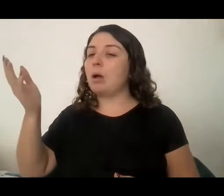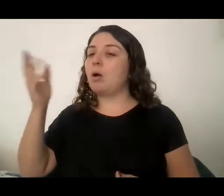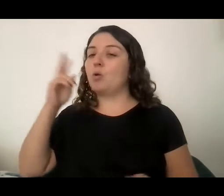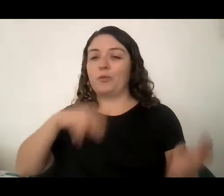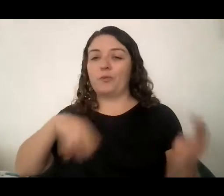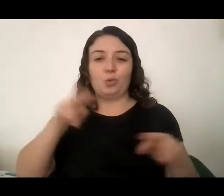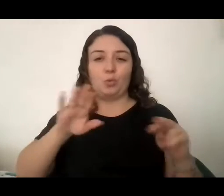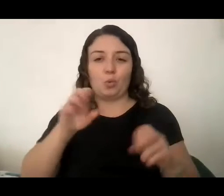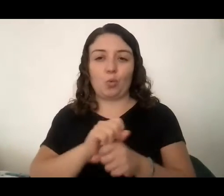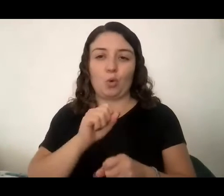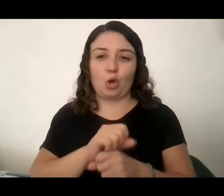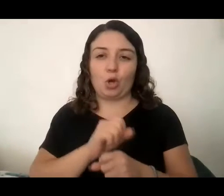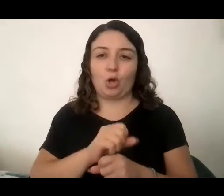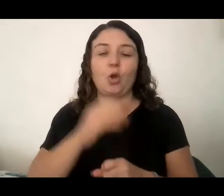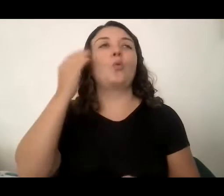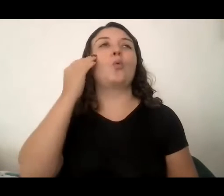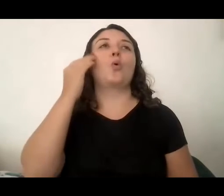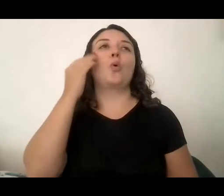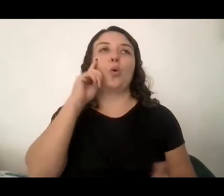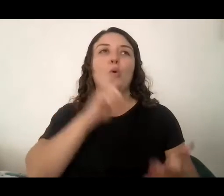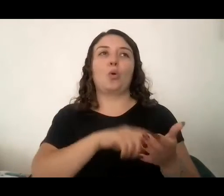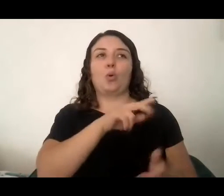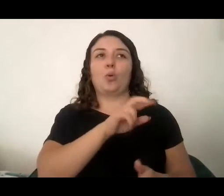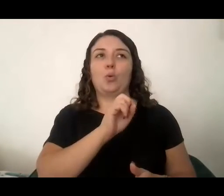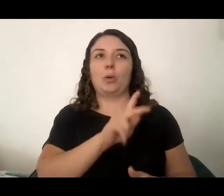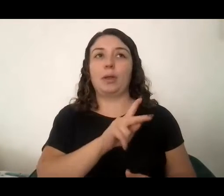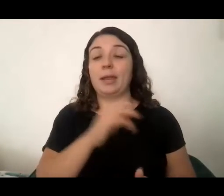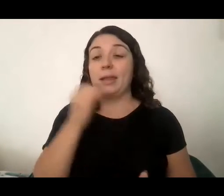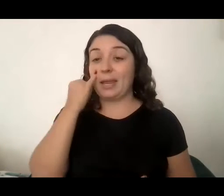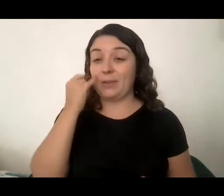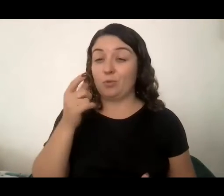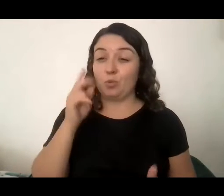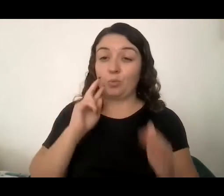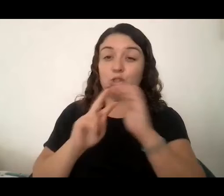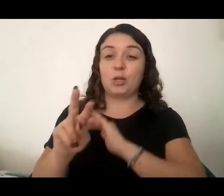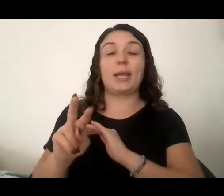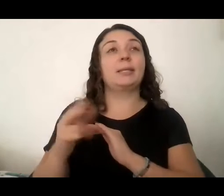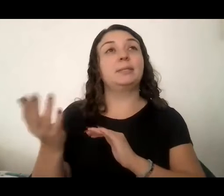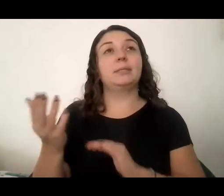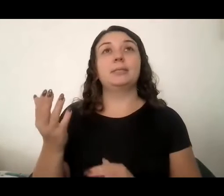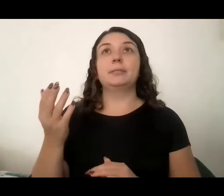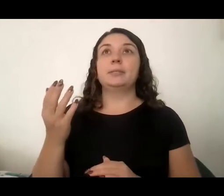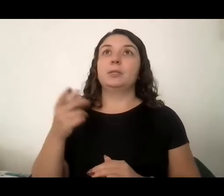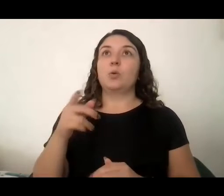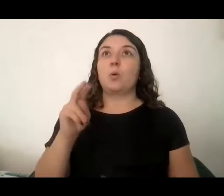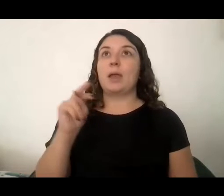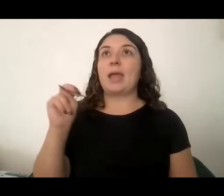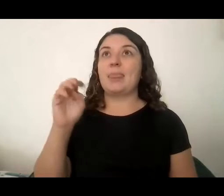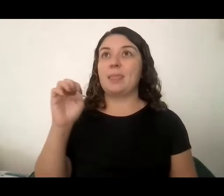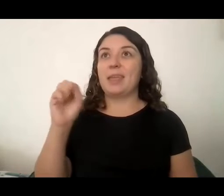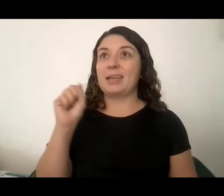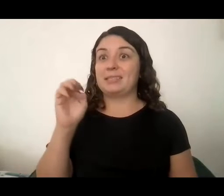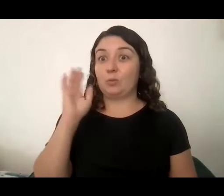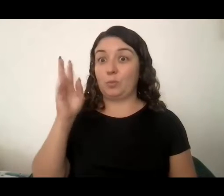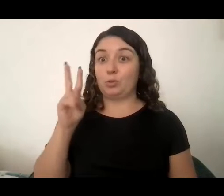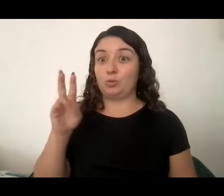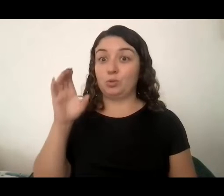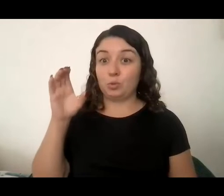work. So if you are someone who is projected that your NESE is going to be $200 a month,